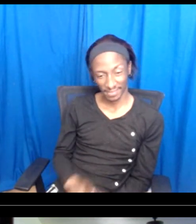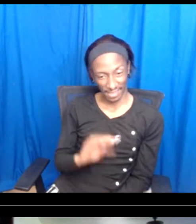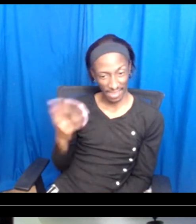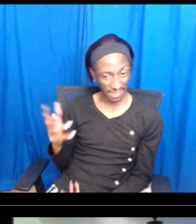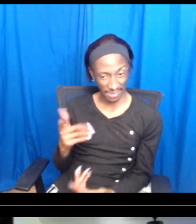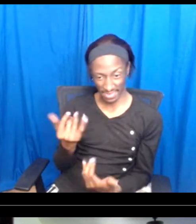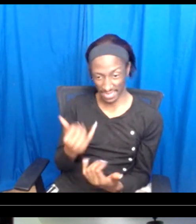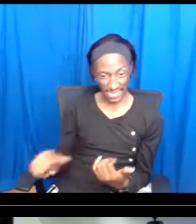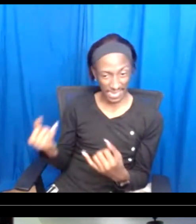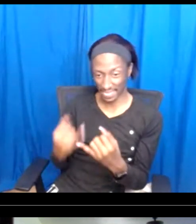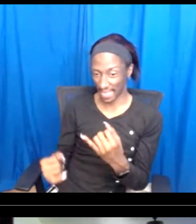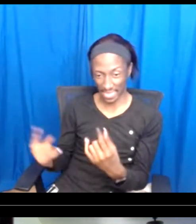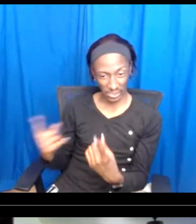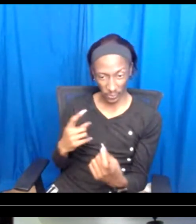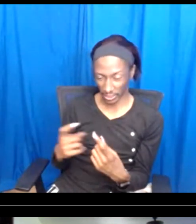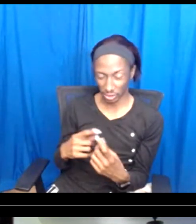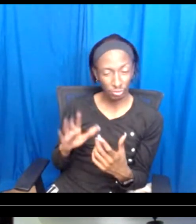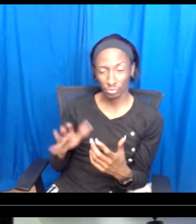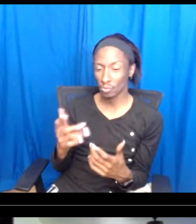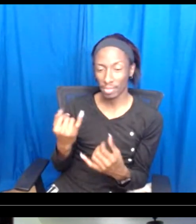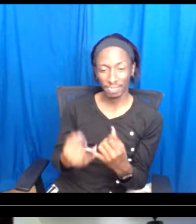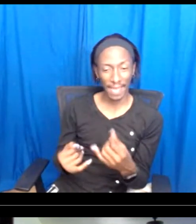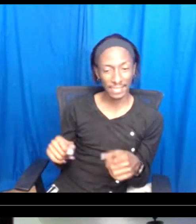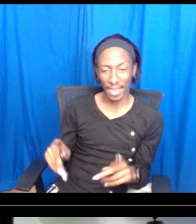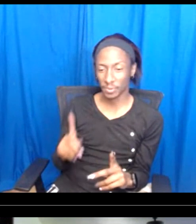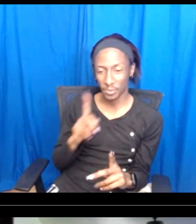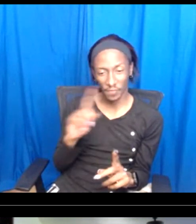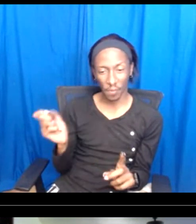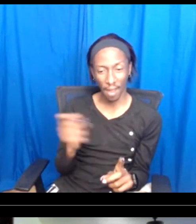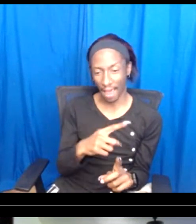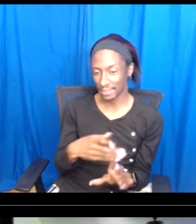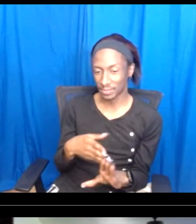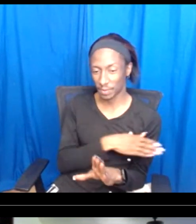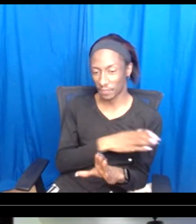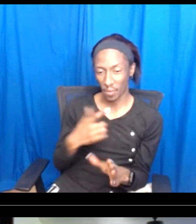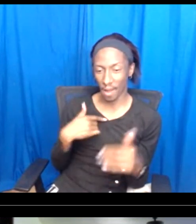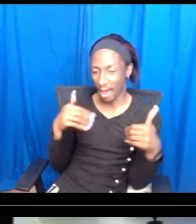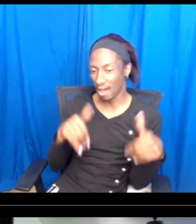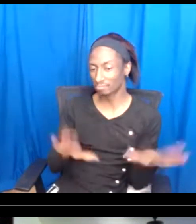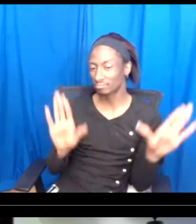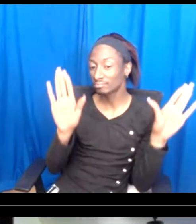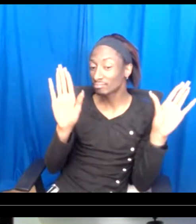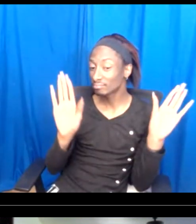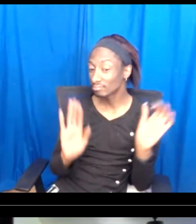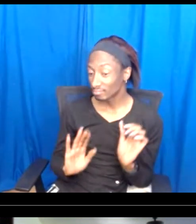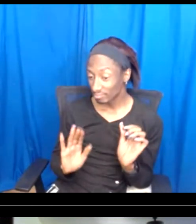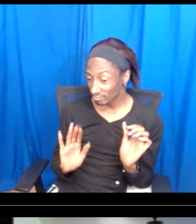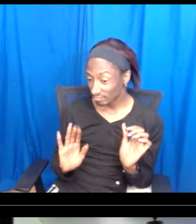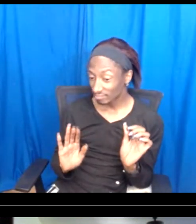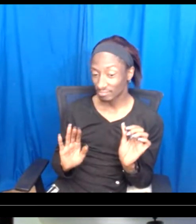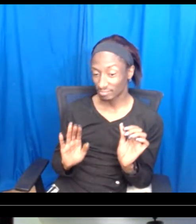This is your chance to ask our All Stars before I liberate them. So we'll see if there are any last questions